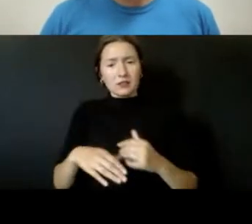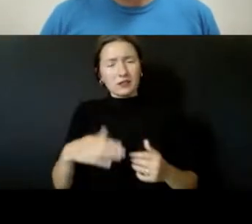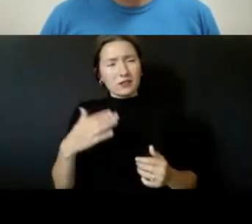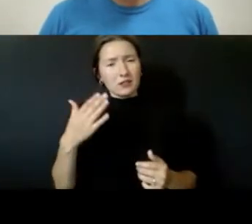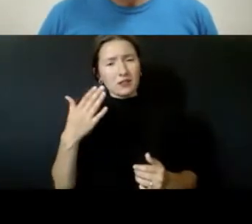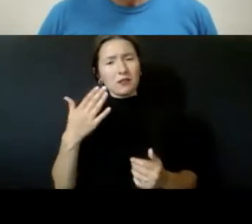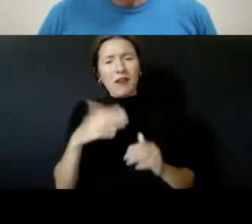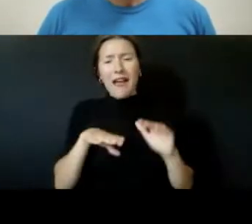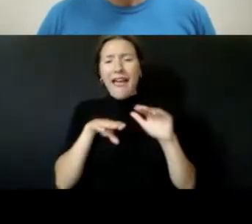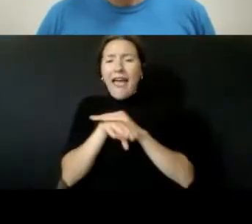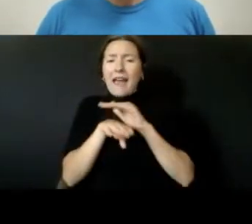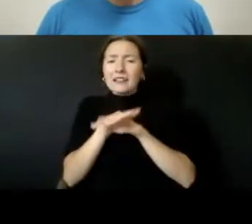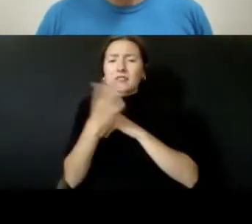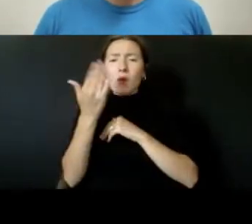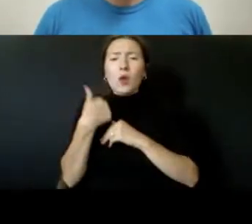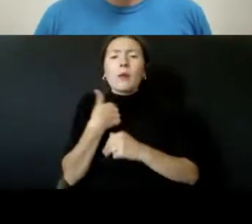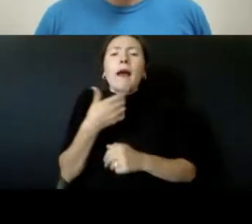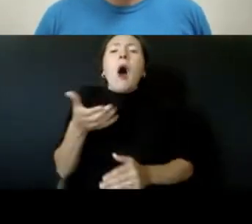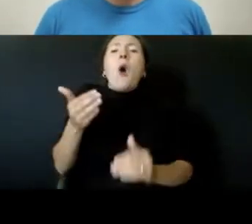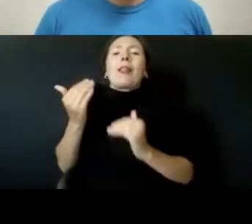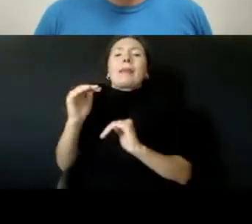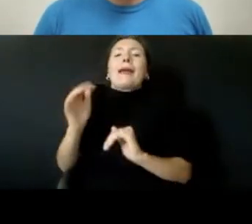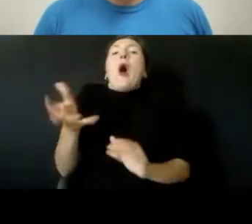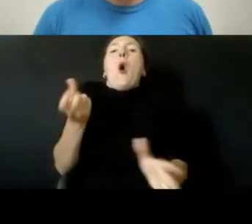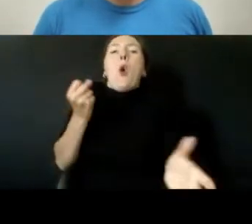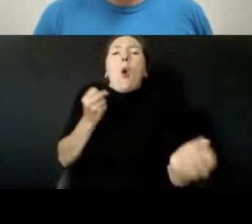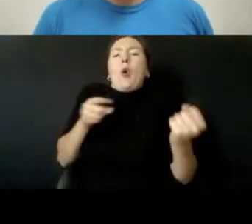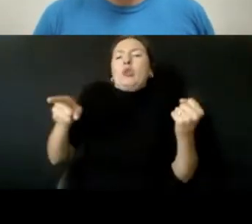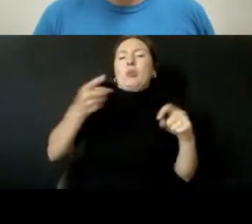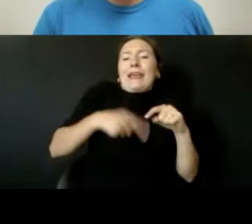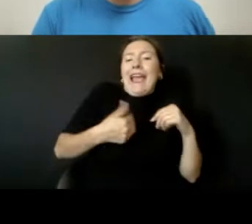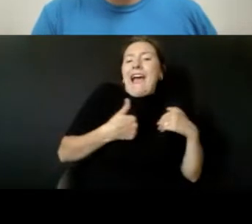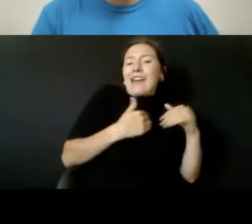why would we limit who could do the things that we're trying to teach